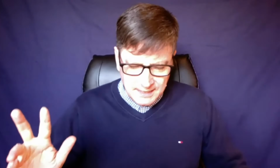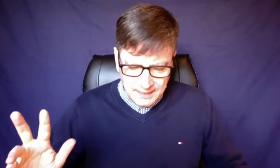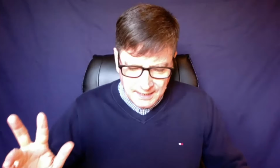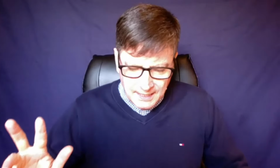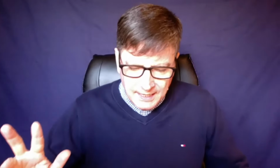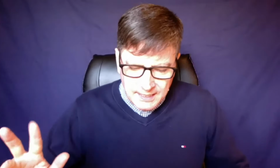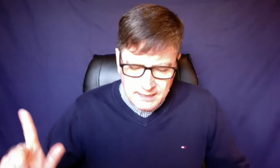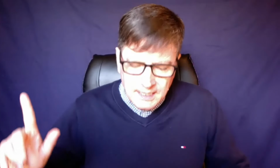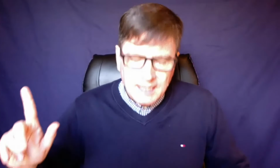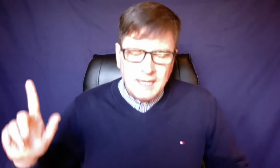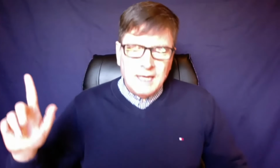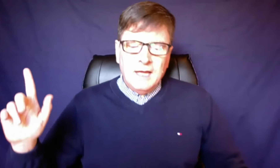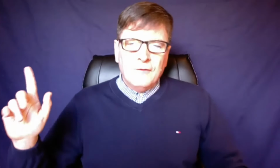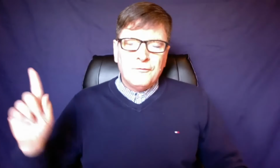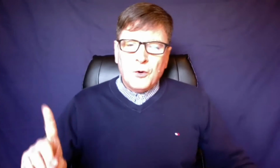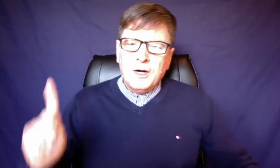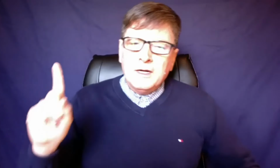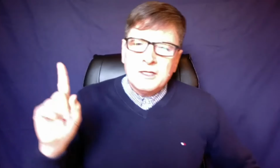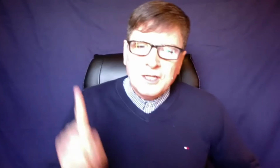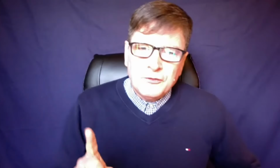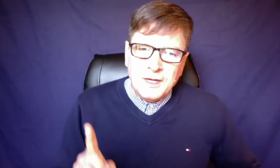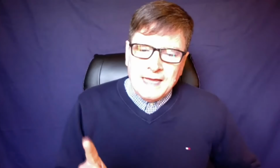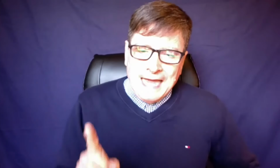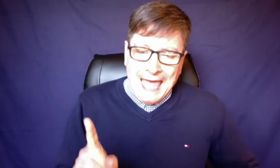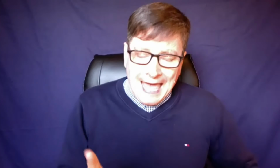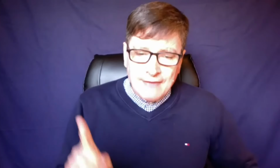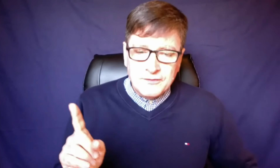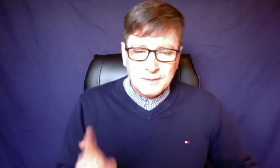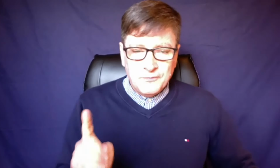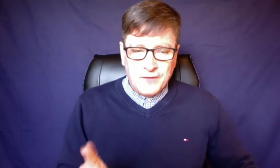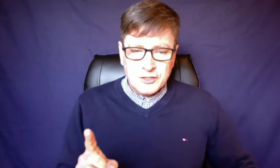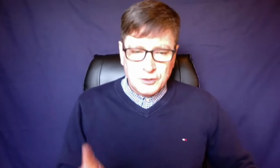you can put the hands together.